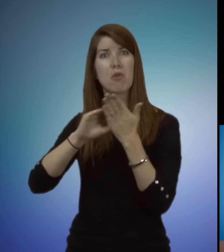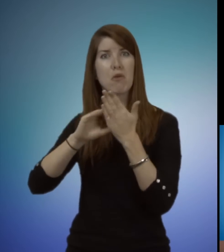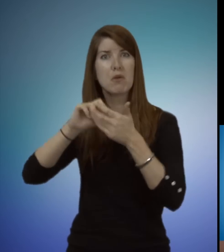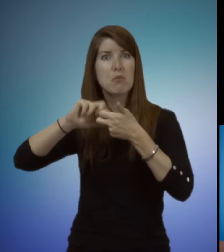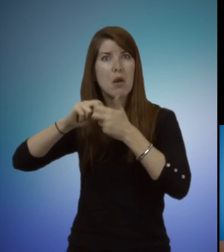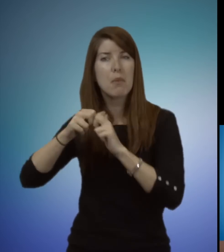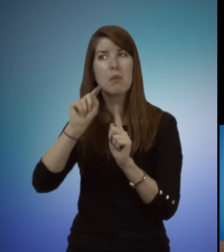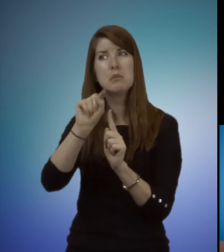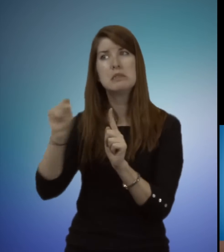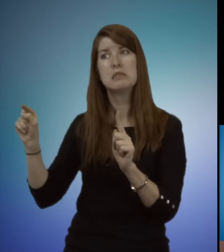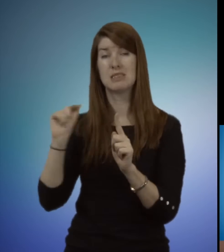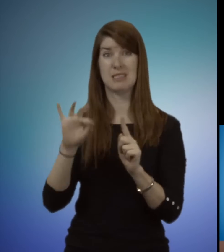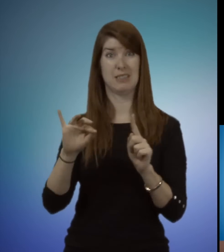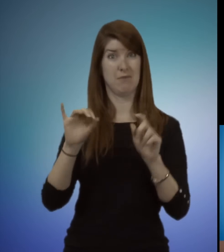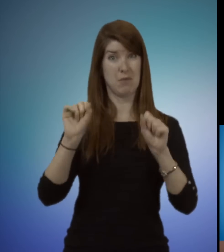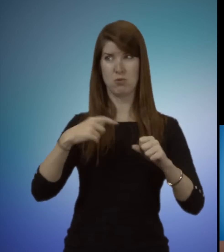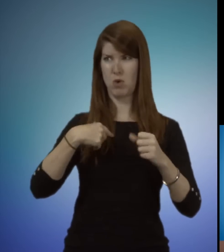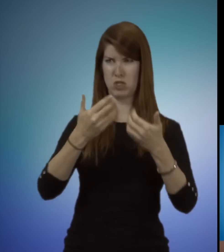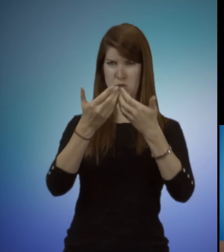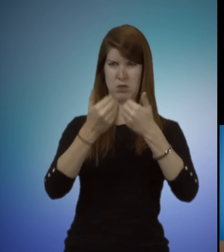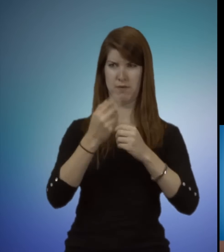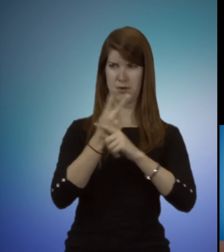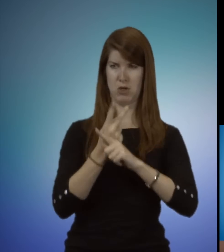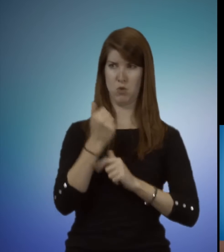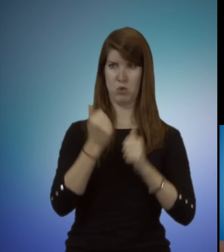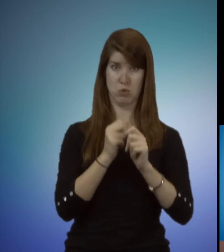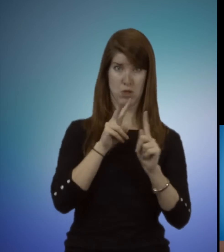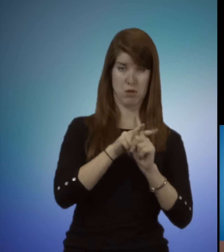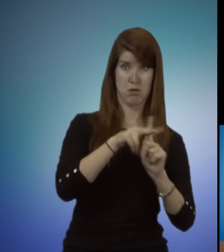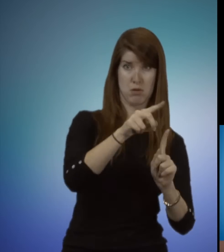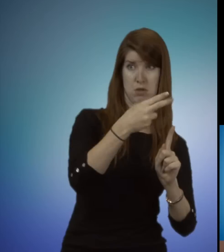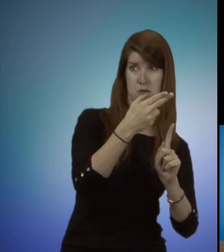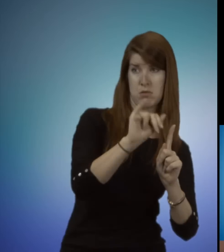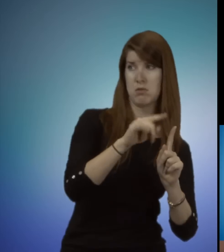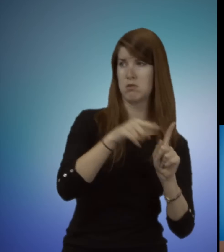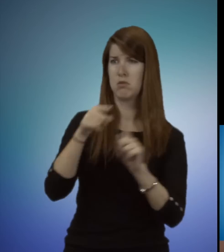and when possible, sorted out so that we can appropriately give them instruction